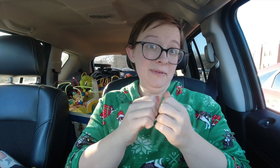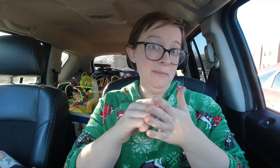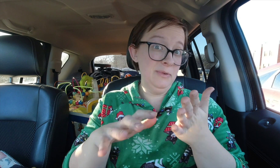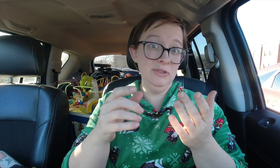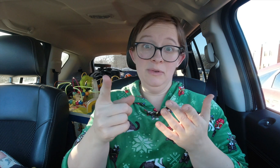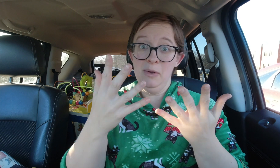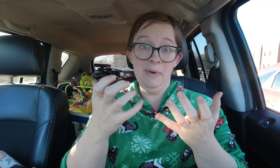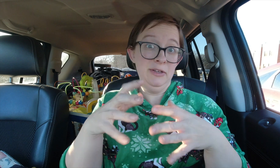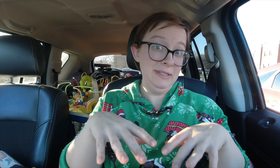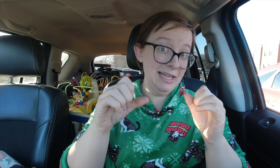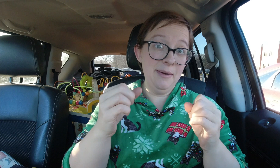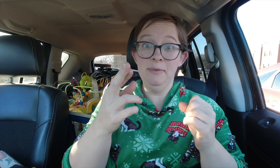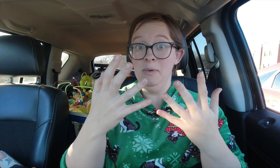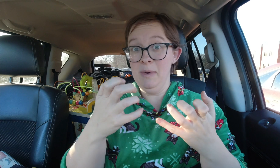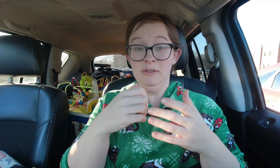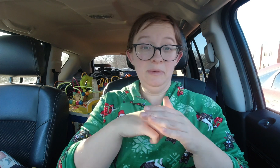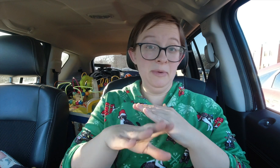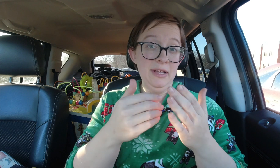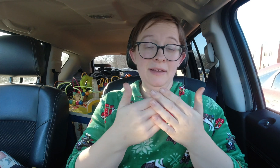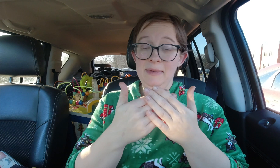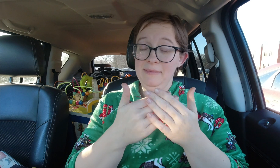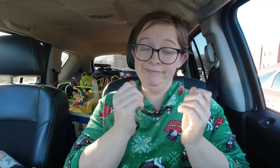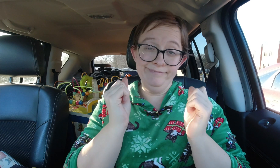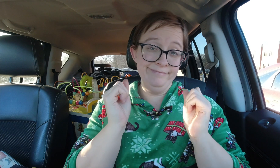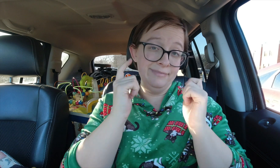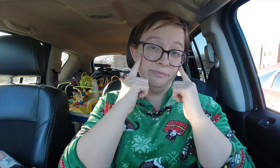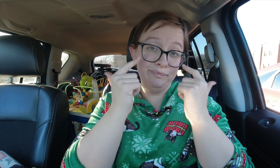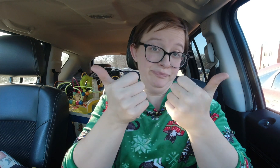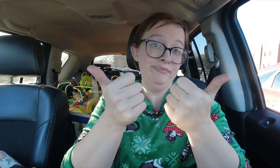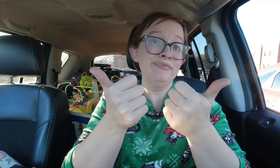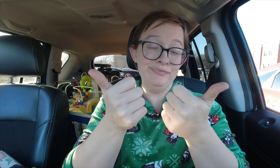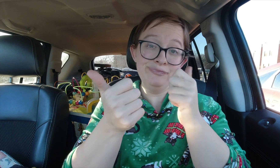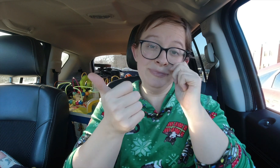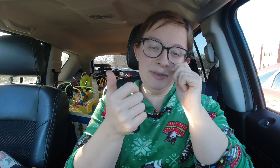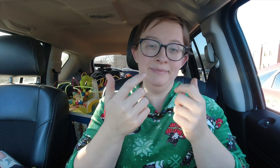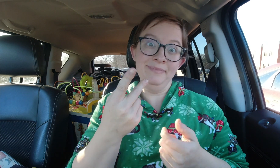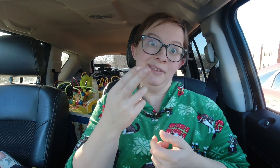So if you want to have an abortion or go through adoption or birth the child, that is your decision.